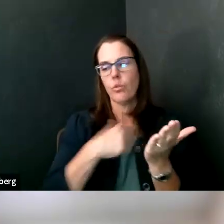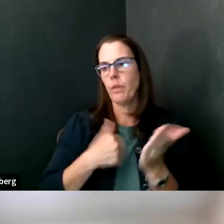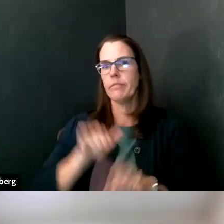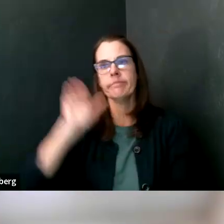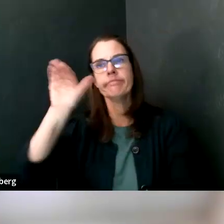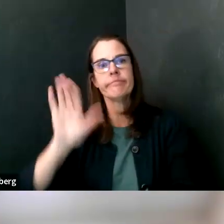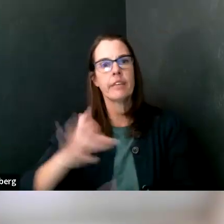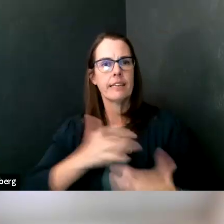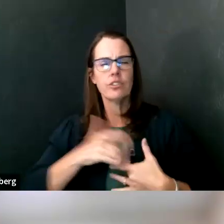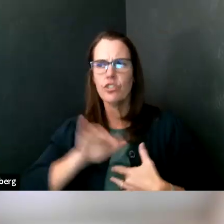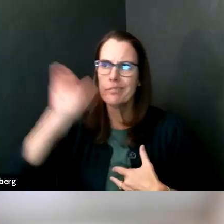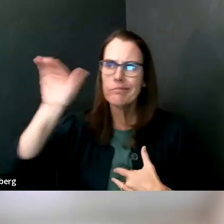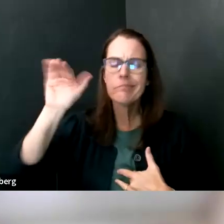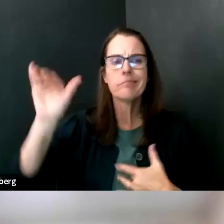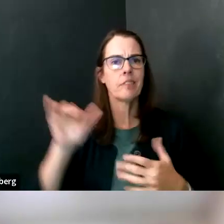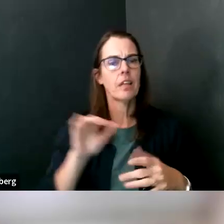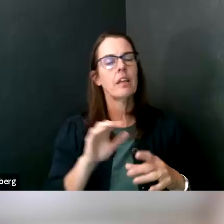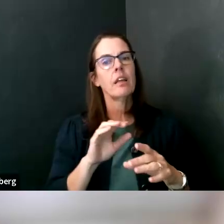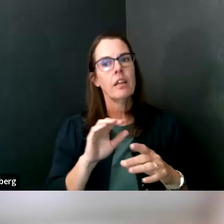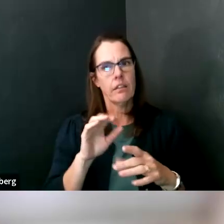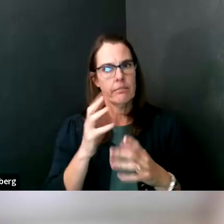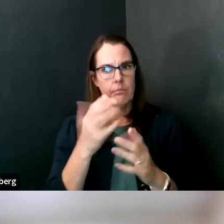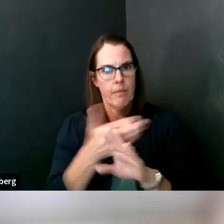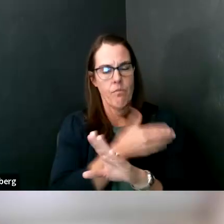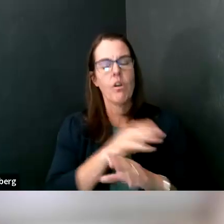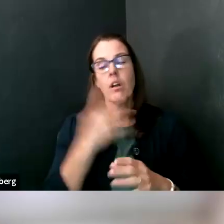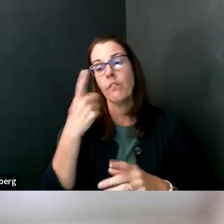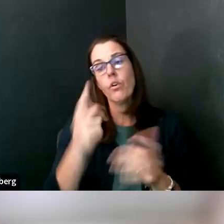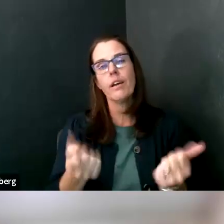2026 list sharpens them. For a number of drugs on this year's list, the alternatives identified